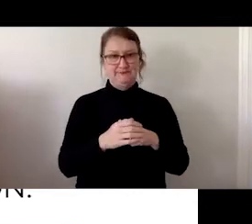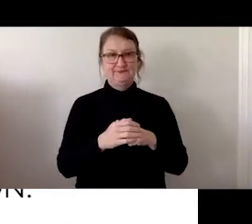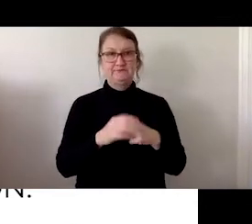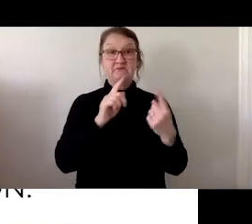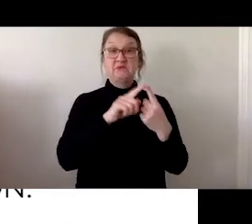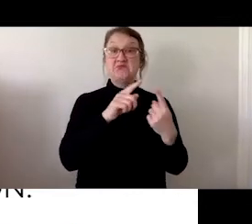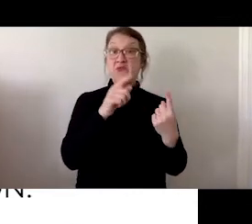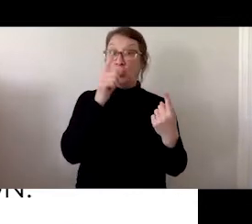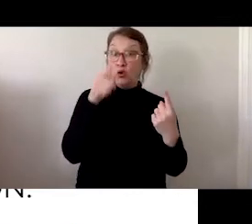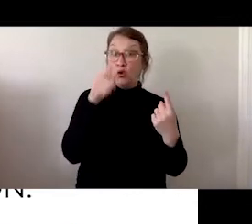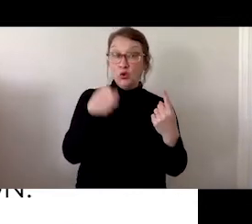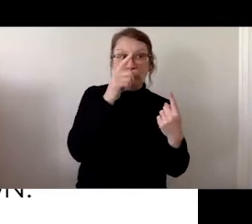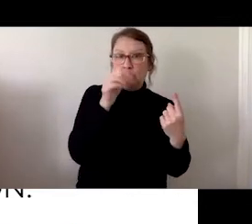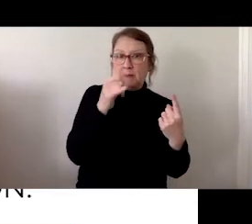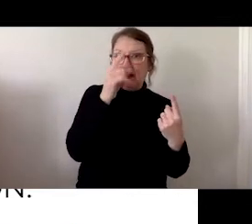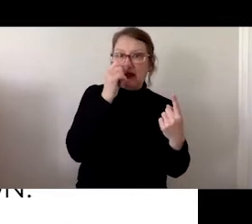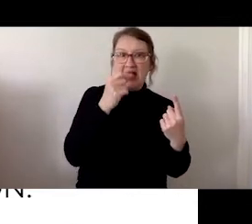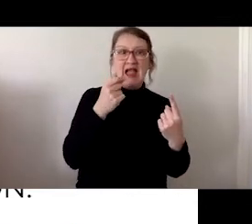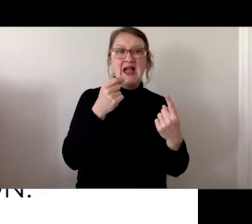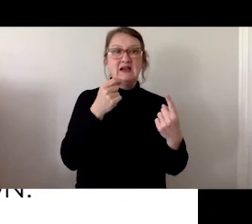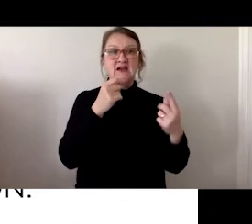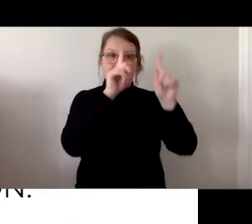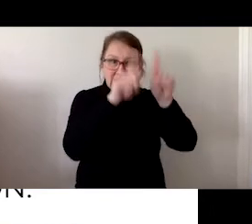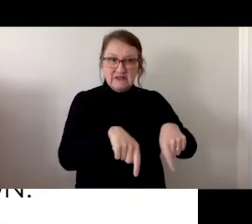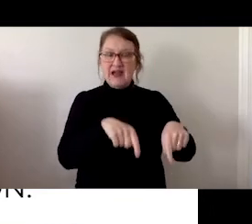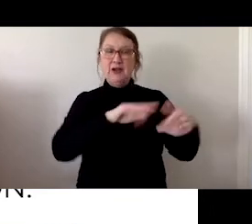fundraising campaigns that build on a new future? Don't forget, I said